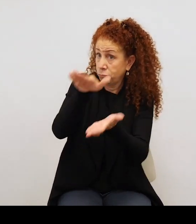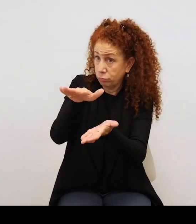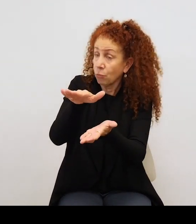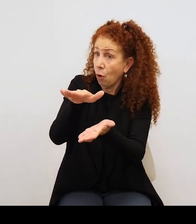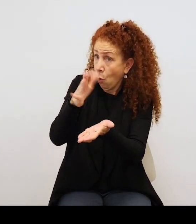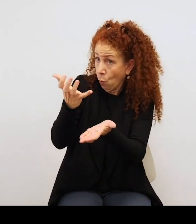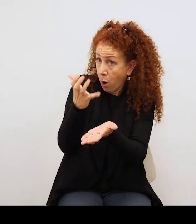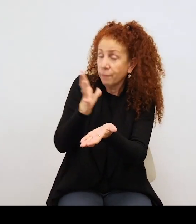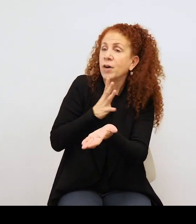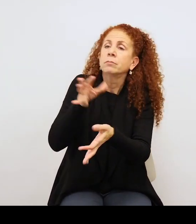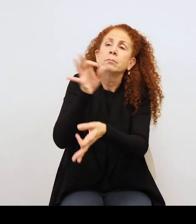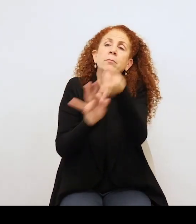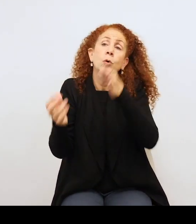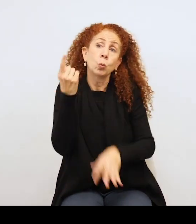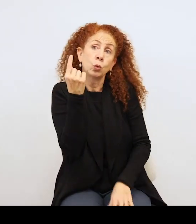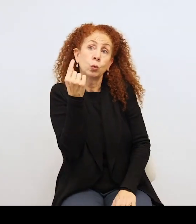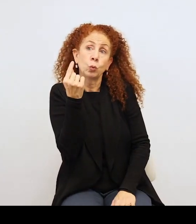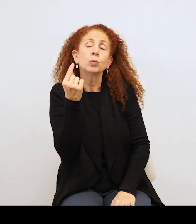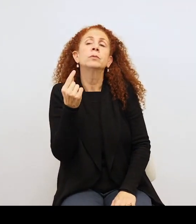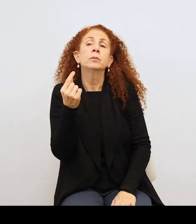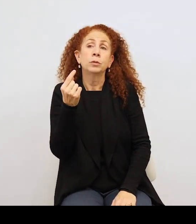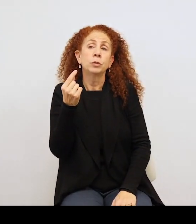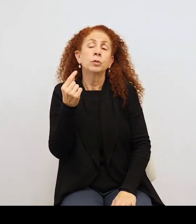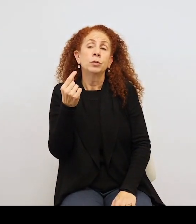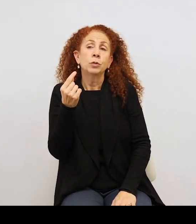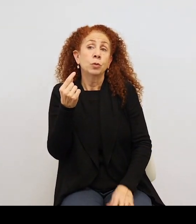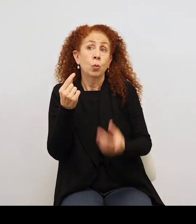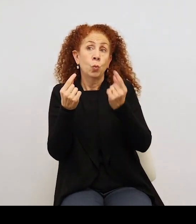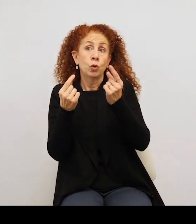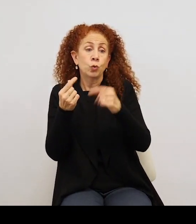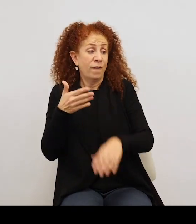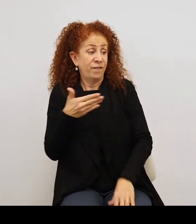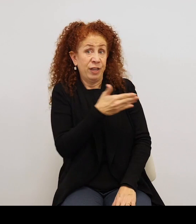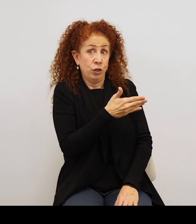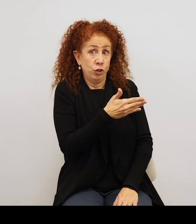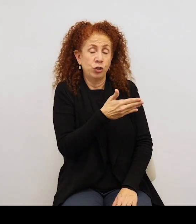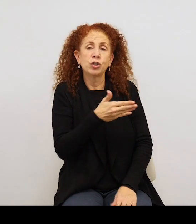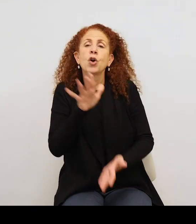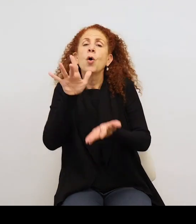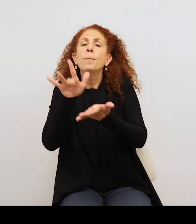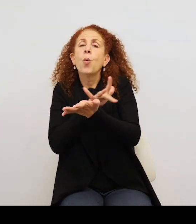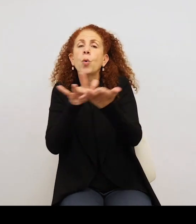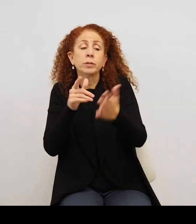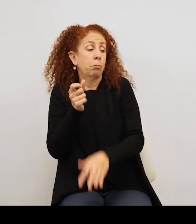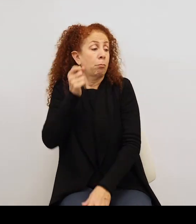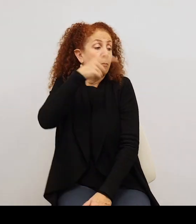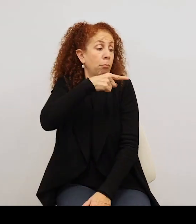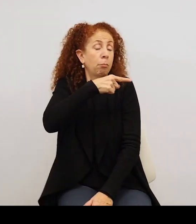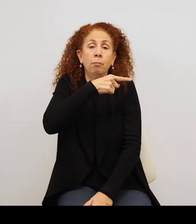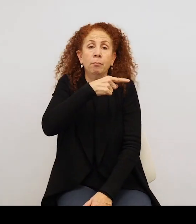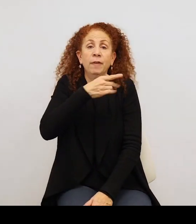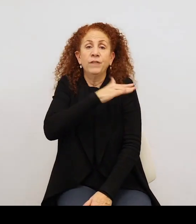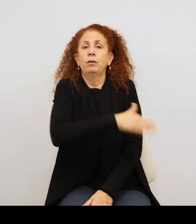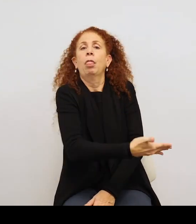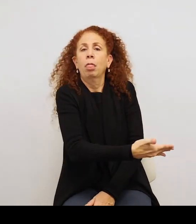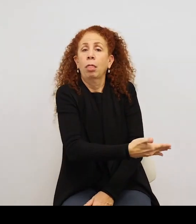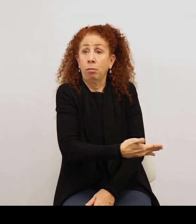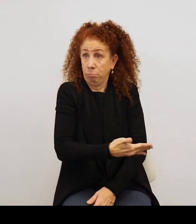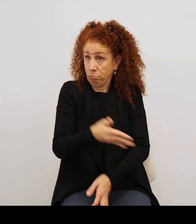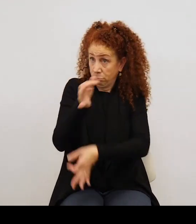But what you have to do to get the shirt for free-- you have to take this little bottle of poison and throw it into the aquarium. And there are fish in there.